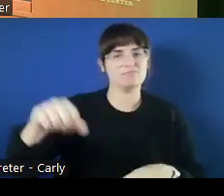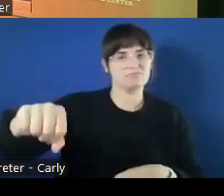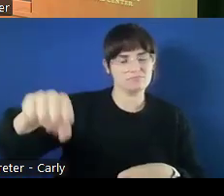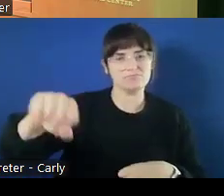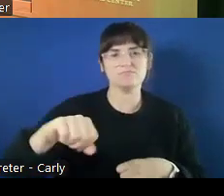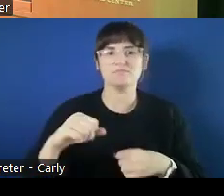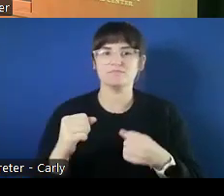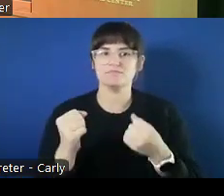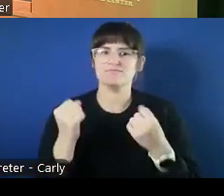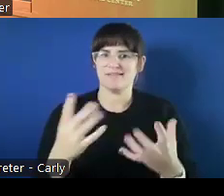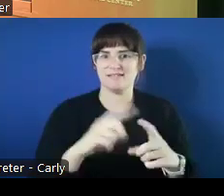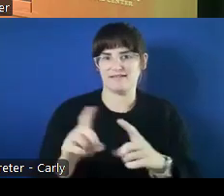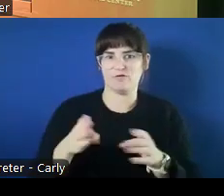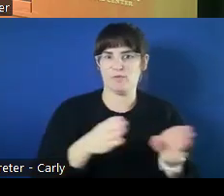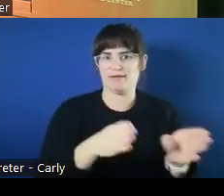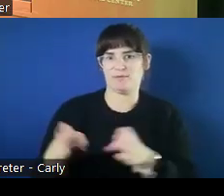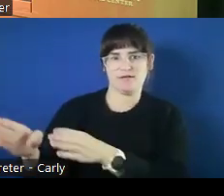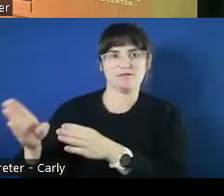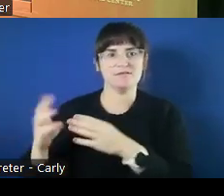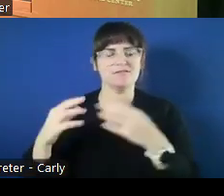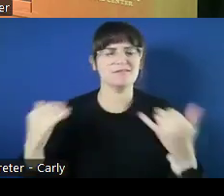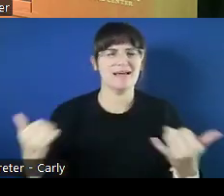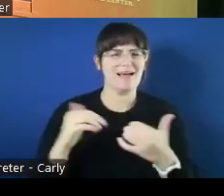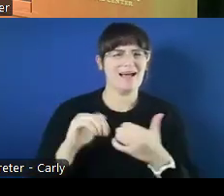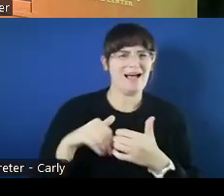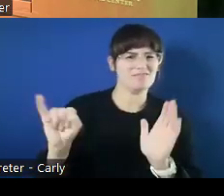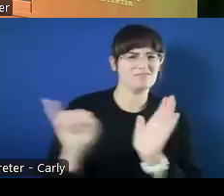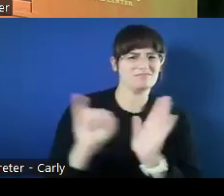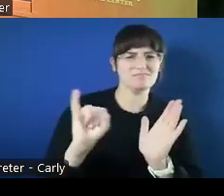different ways and the question becomes kind of how do we actually make a diagnosis so I think one